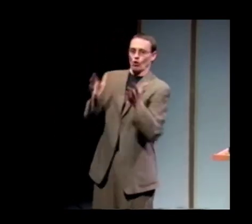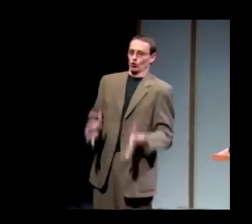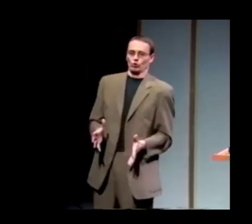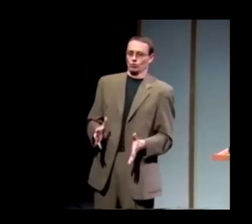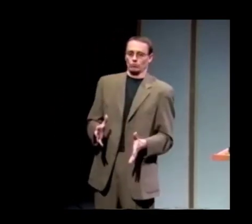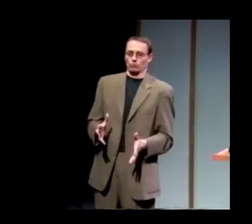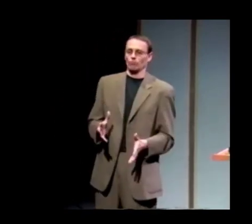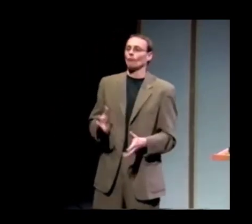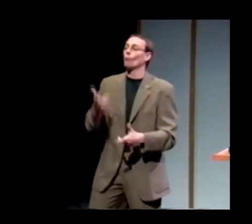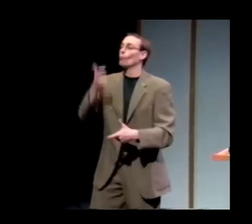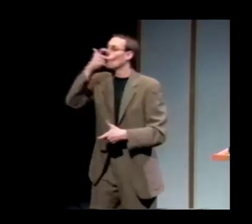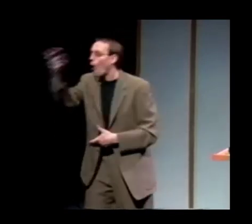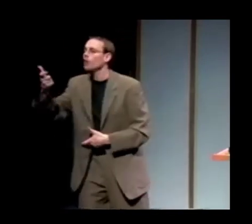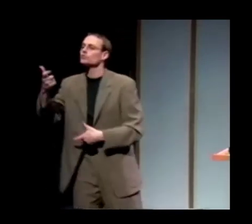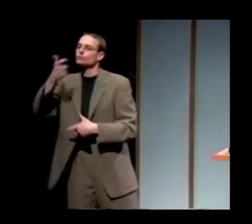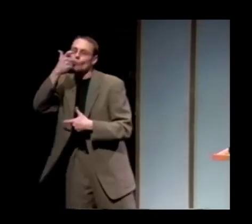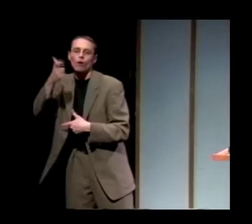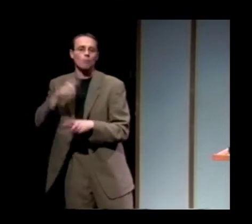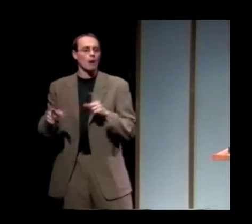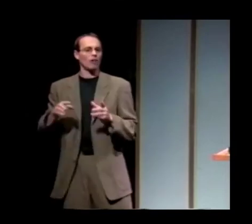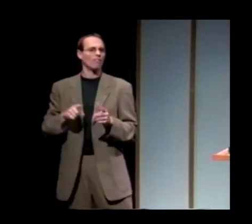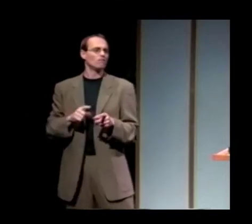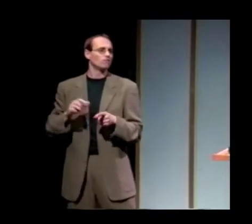AND I'M NOT A FILM SCHOLAR. I'M NOT A MOVIE MAKER.